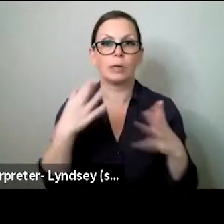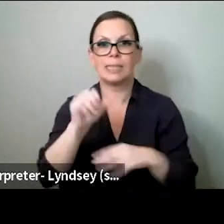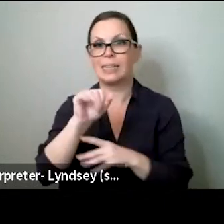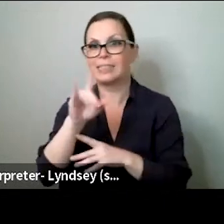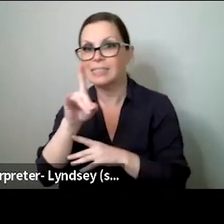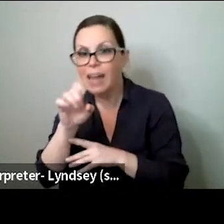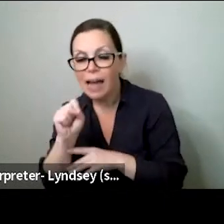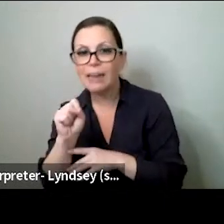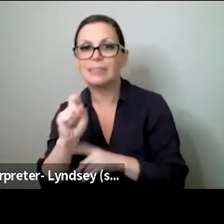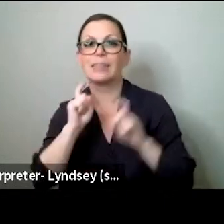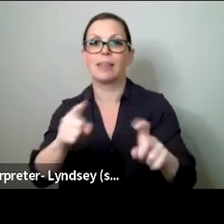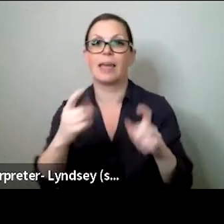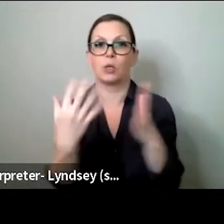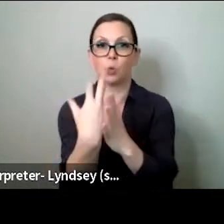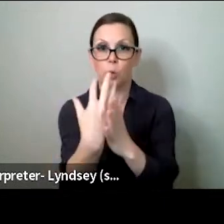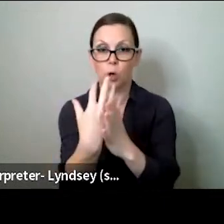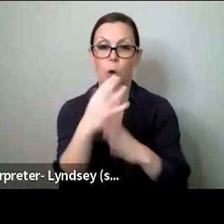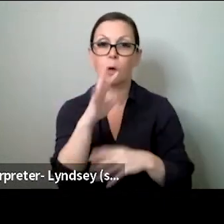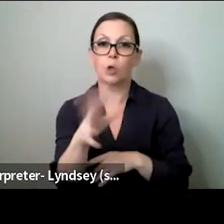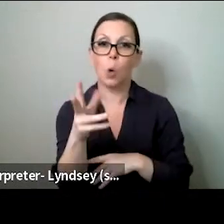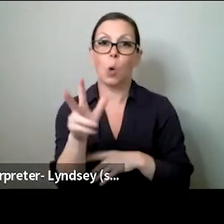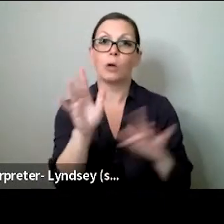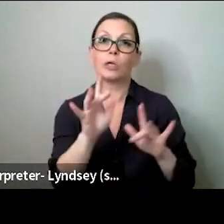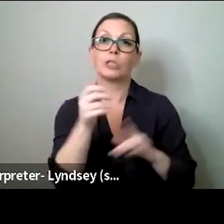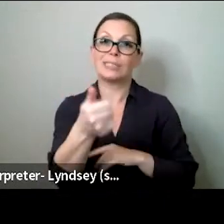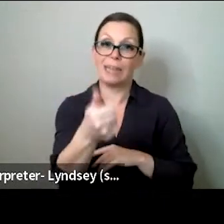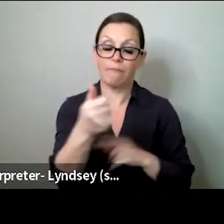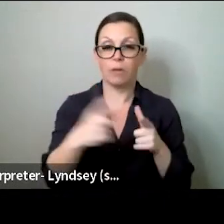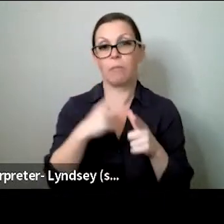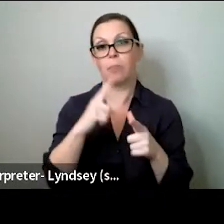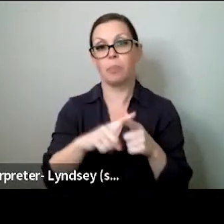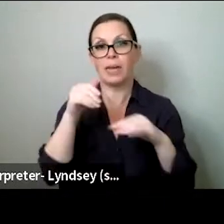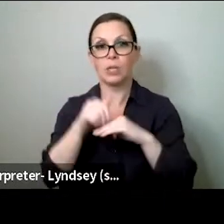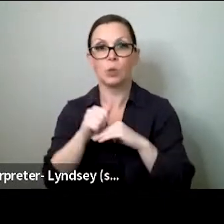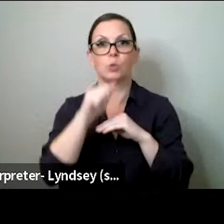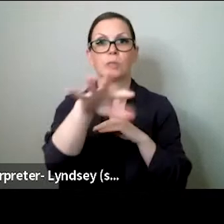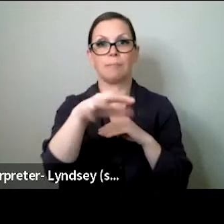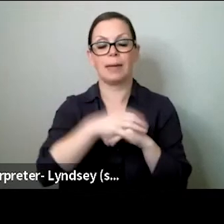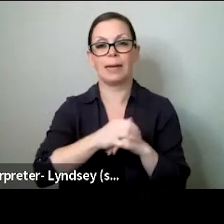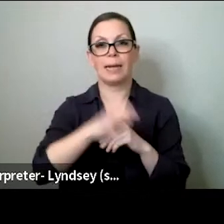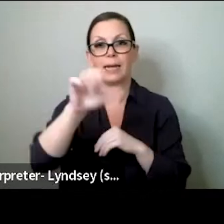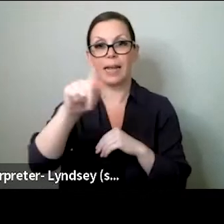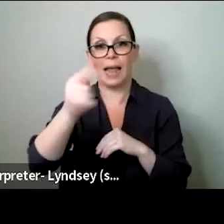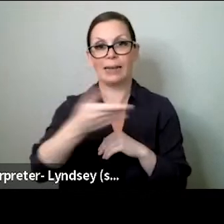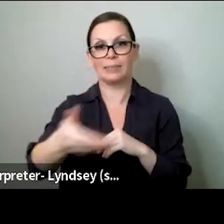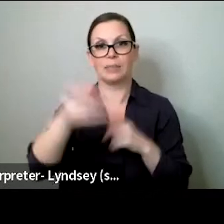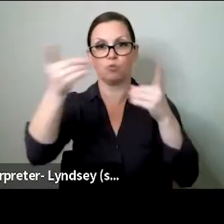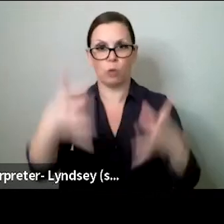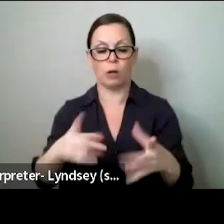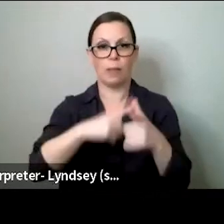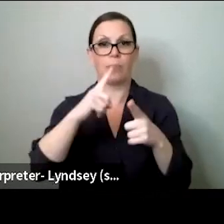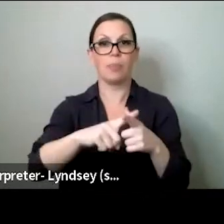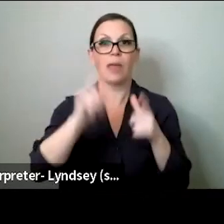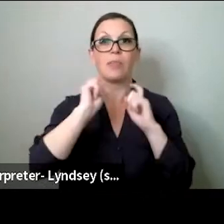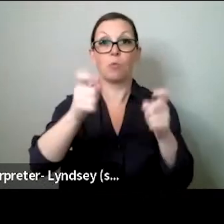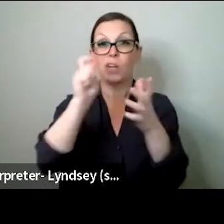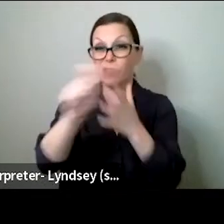You will record your tape yourself and submit it to the casting director, and they will give you written feedback.